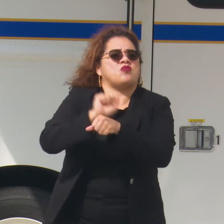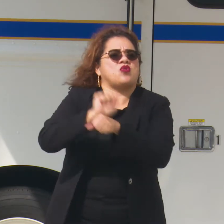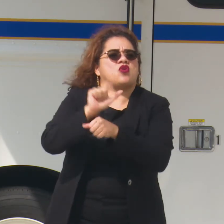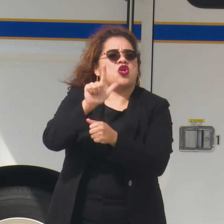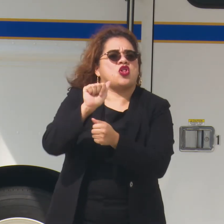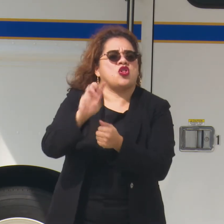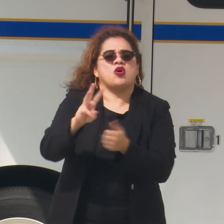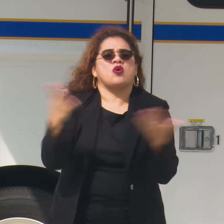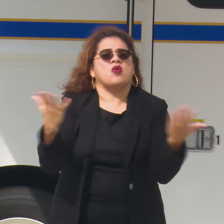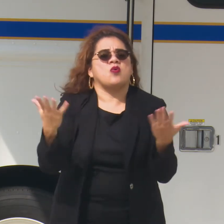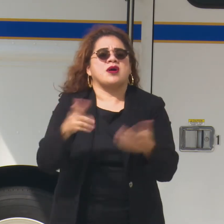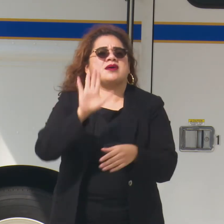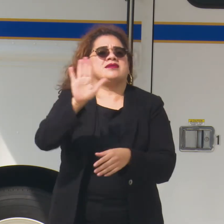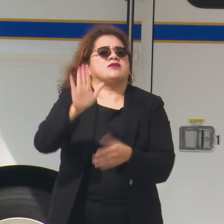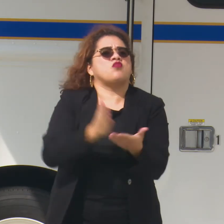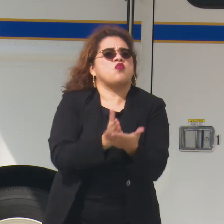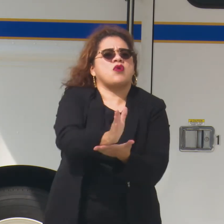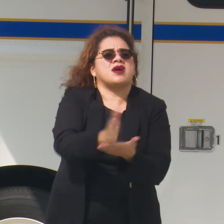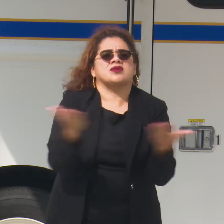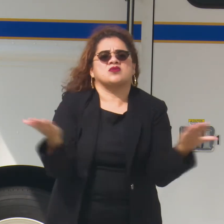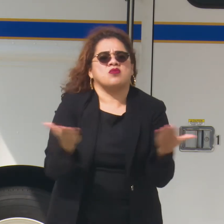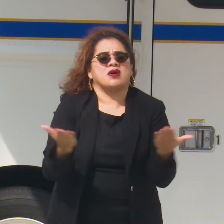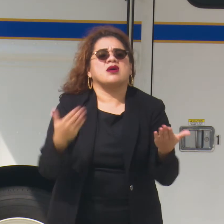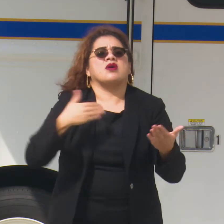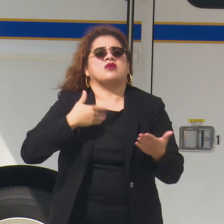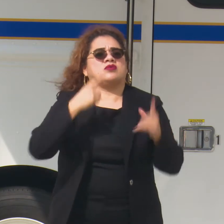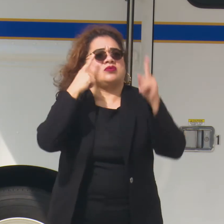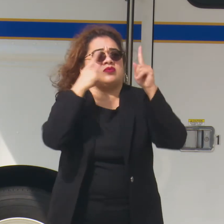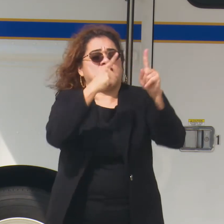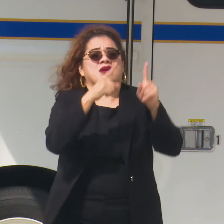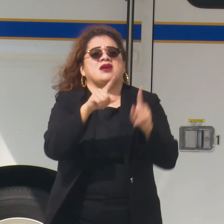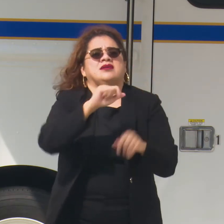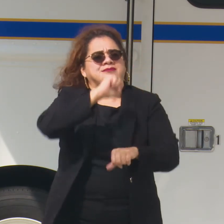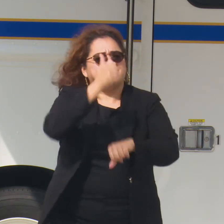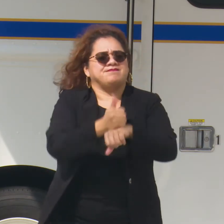is really creating a model, not just for the state of California but also for